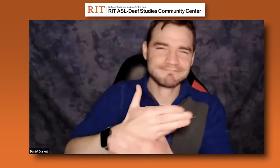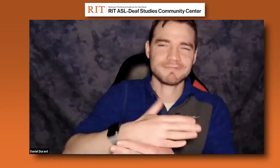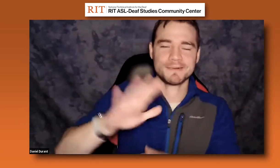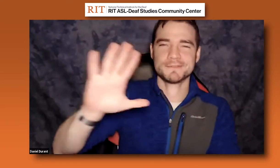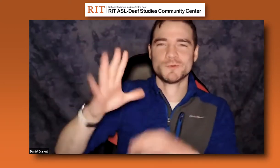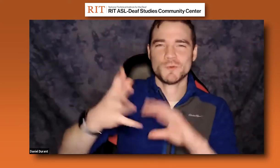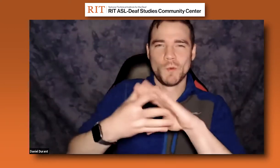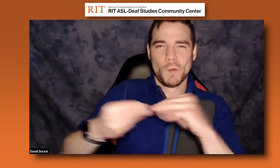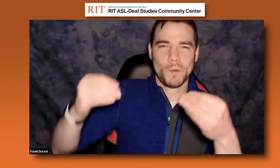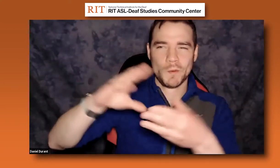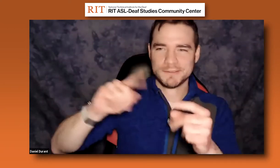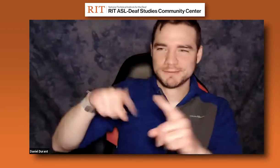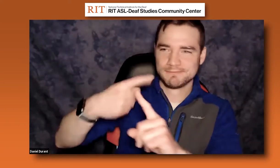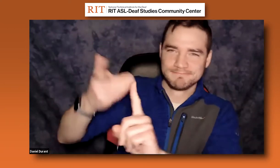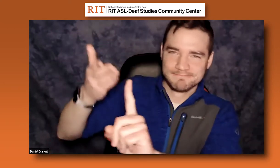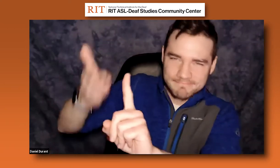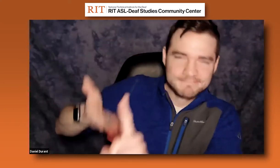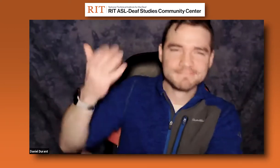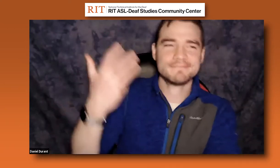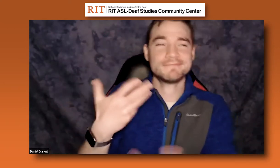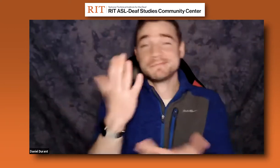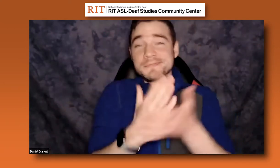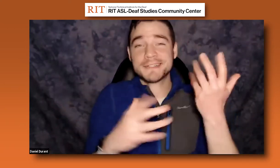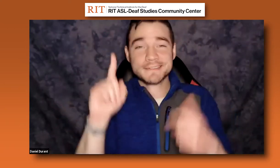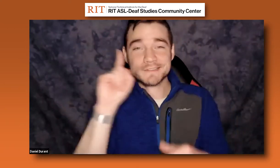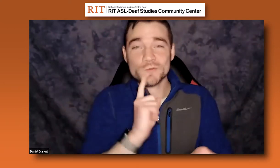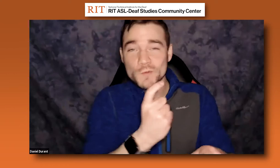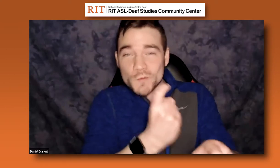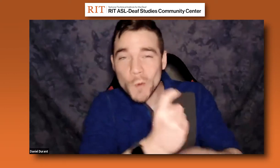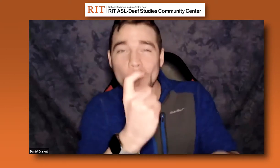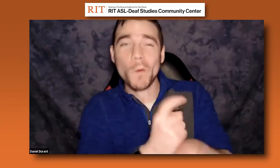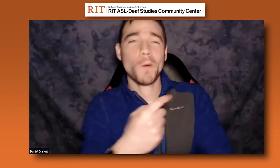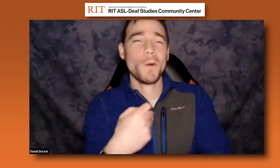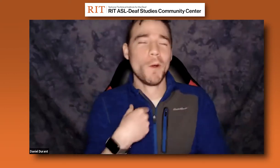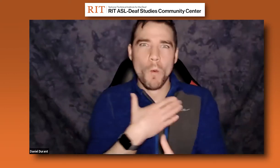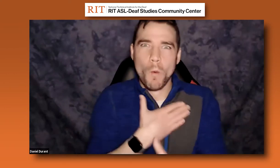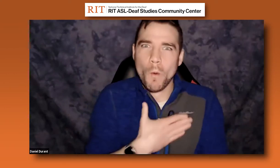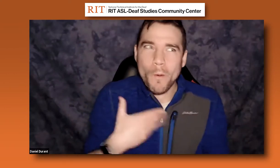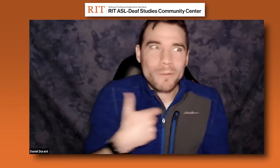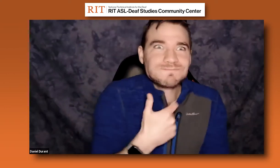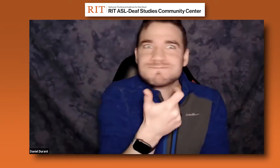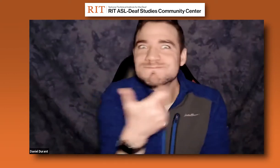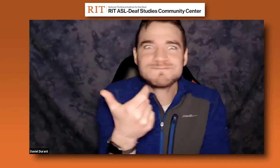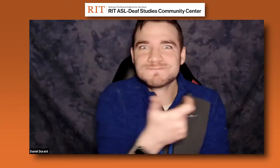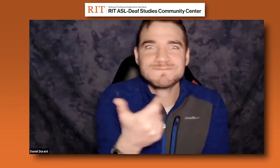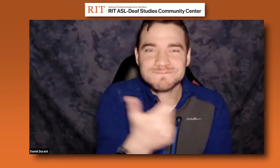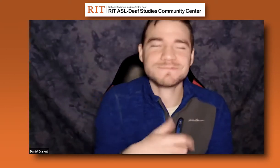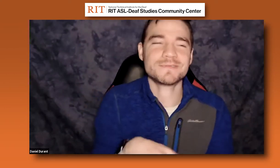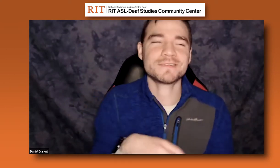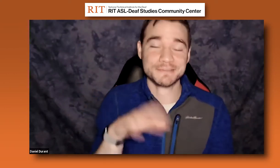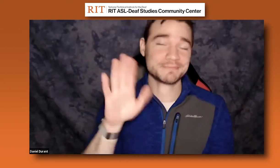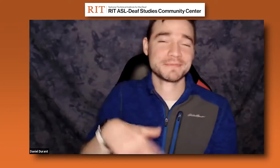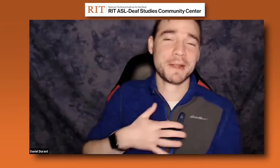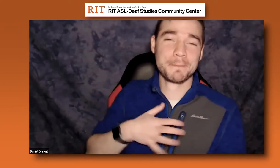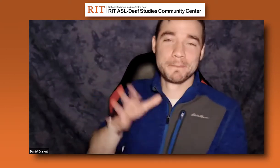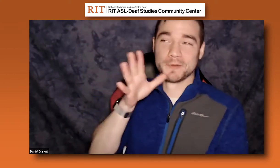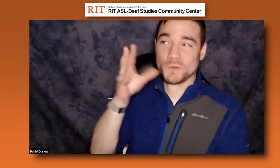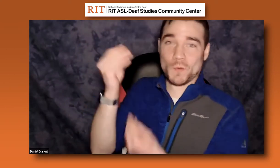and tell their stories, share them, share stories about themselves or tell Deaf jokes or ASL jokes.